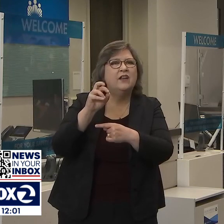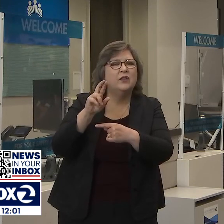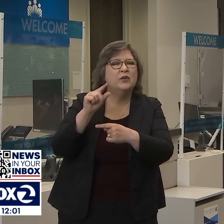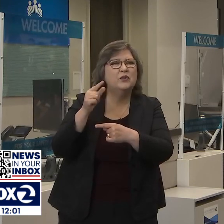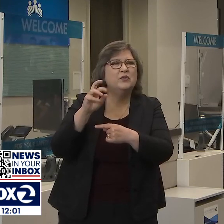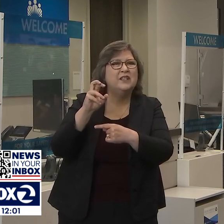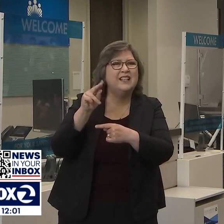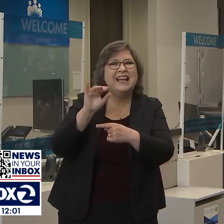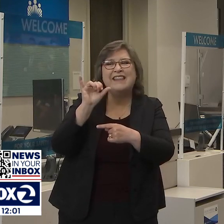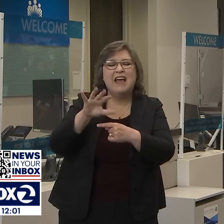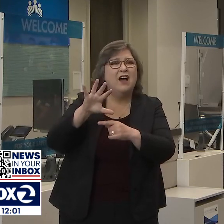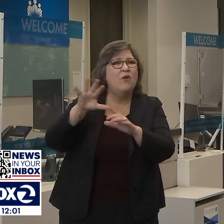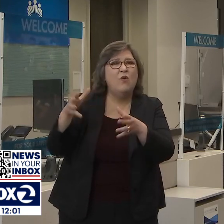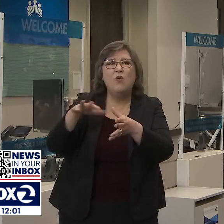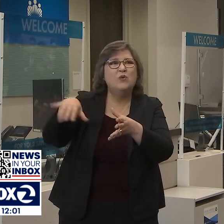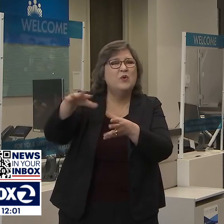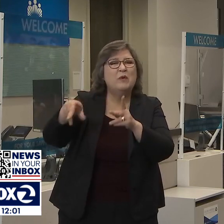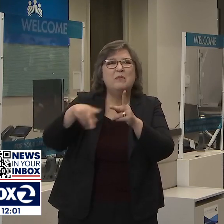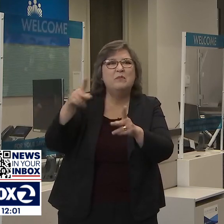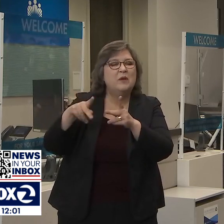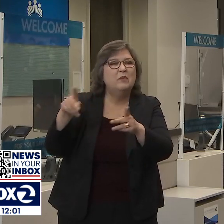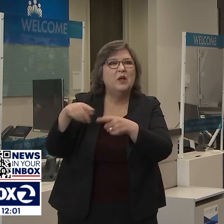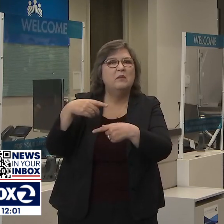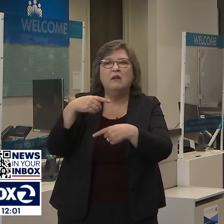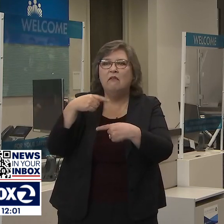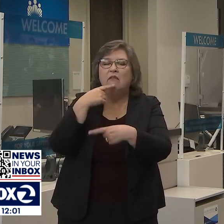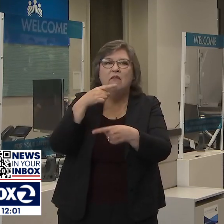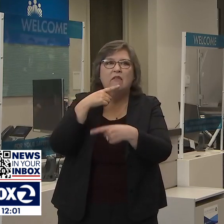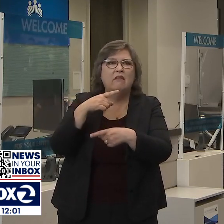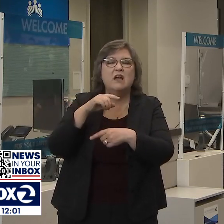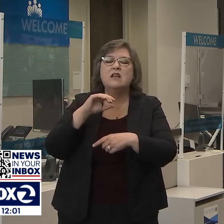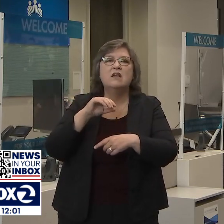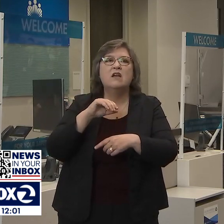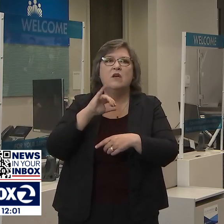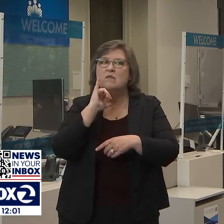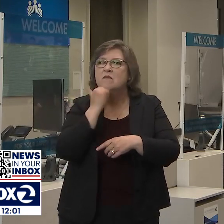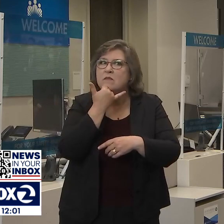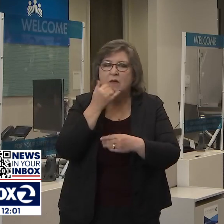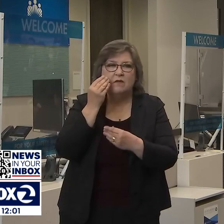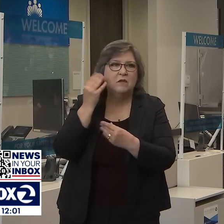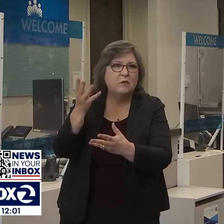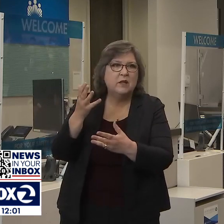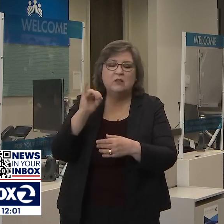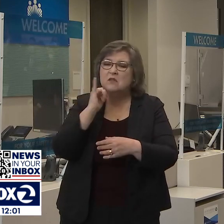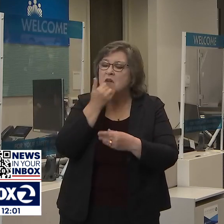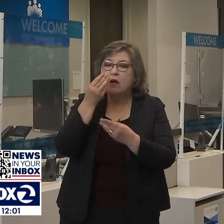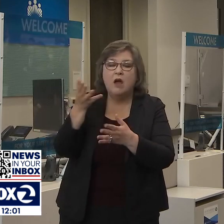exhausted by the Margie Taylor greens were exhausted by the right wing Echo chamber that has been perpetuating